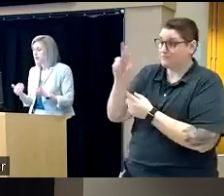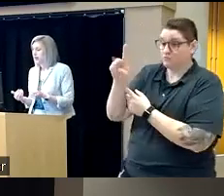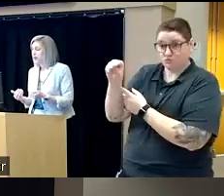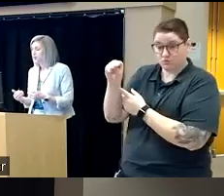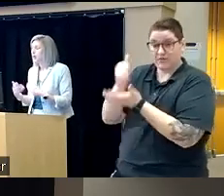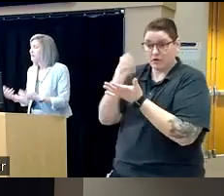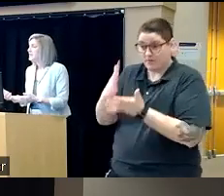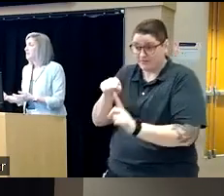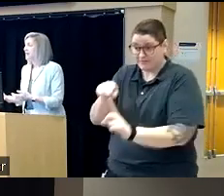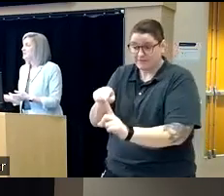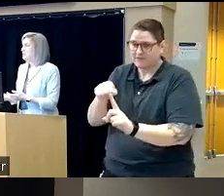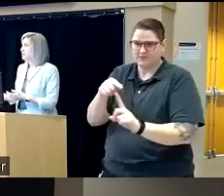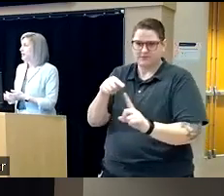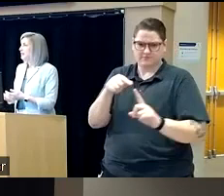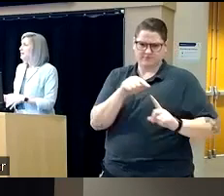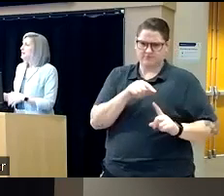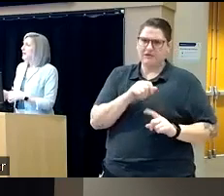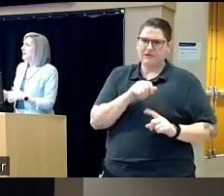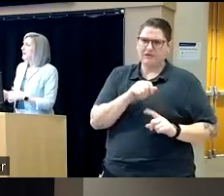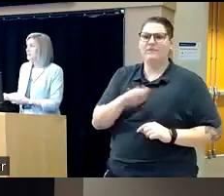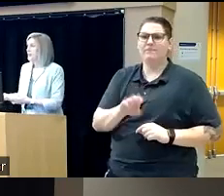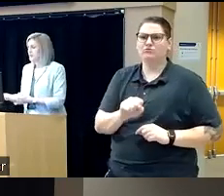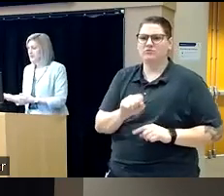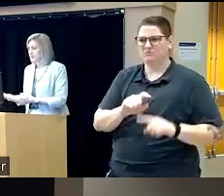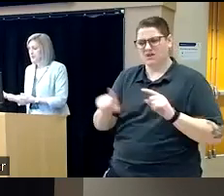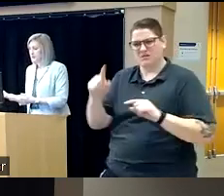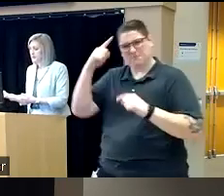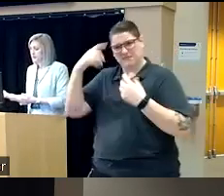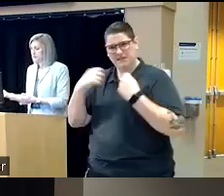for mental health you have to have a master's degree and then the supervisor has a master's